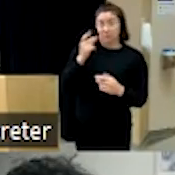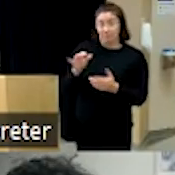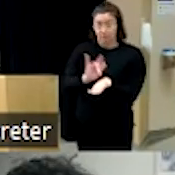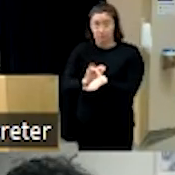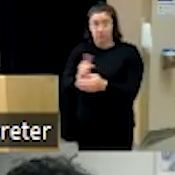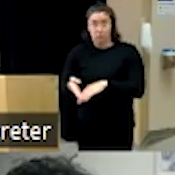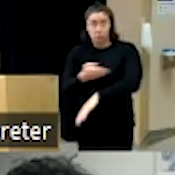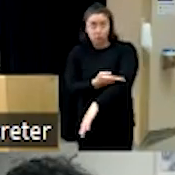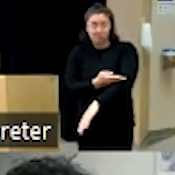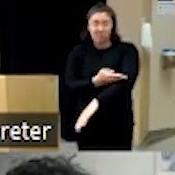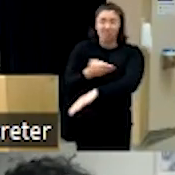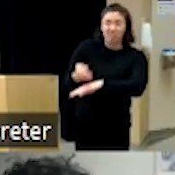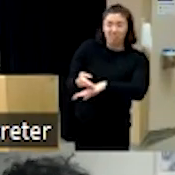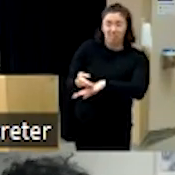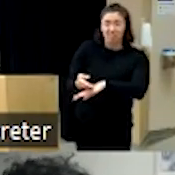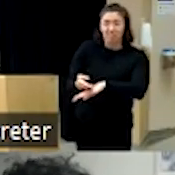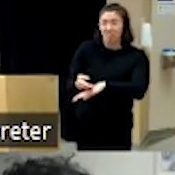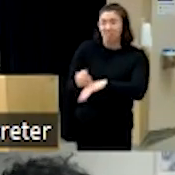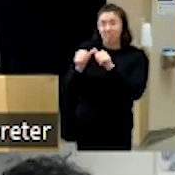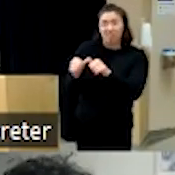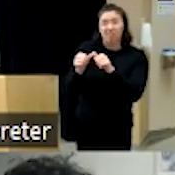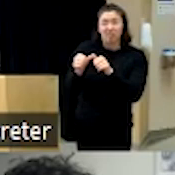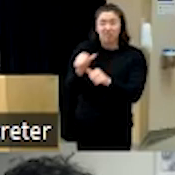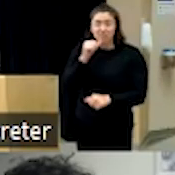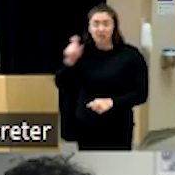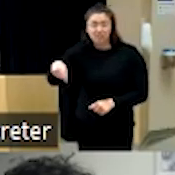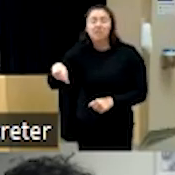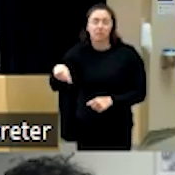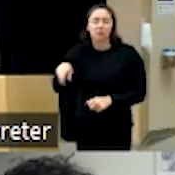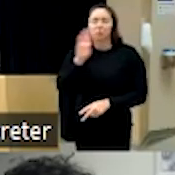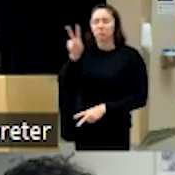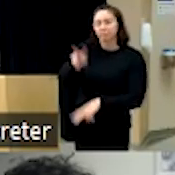they just sedate the patient or something um so we just look at all the drugs um